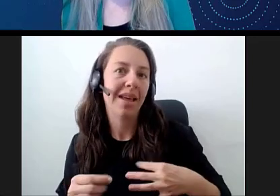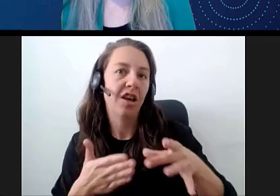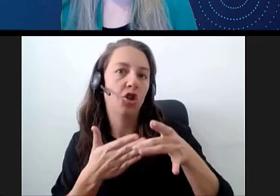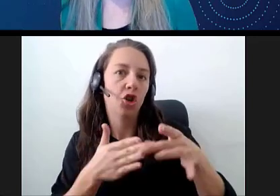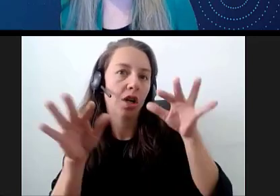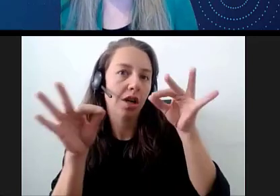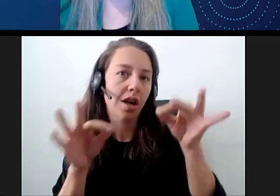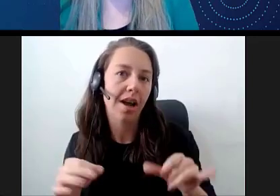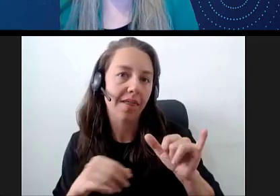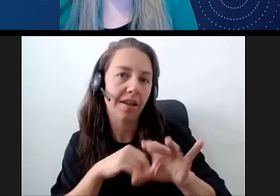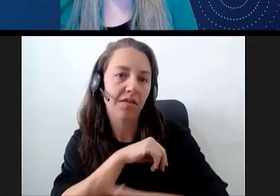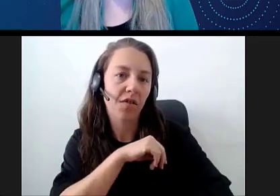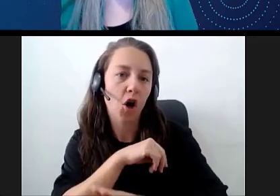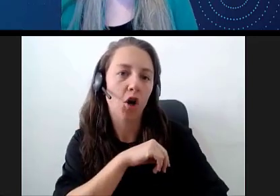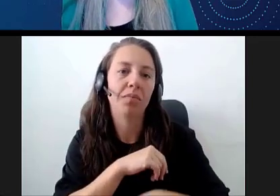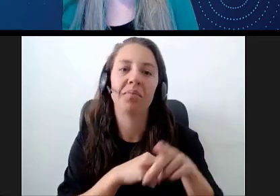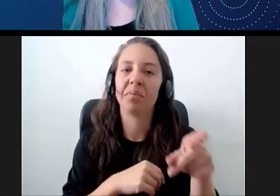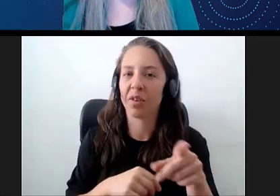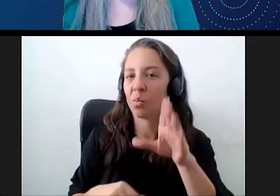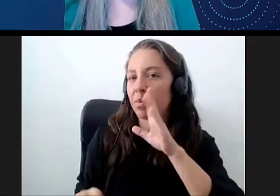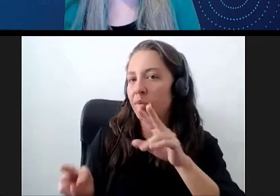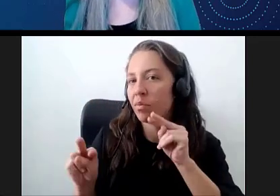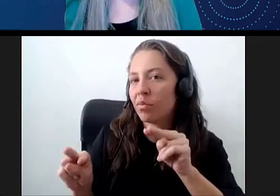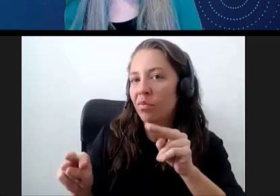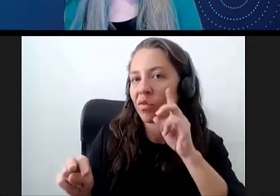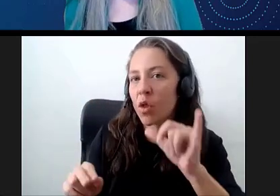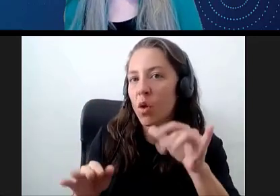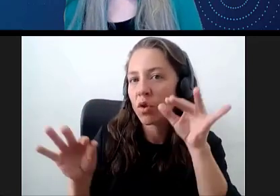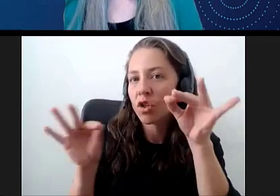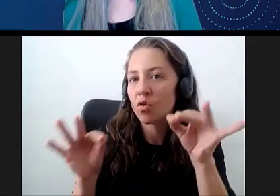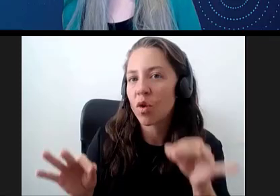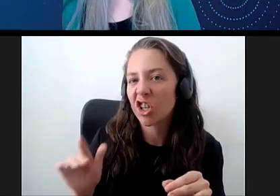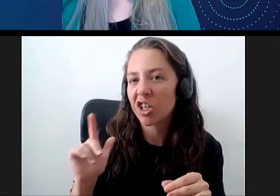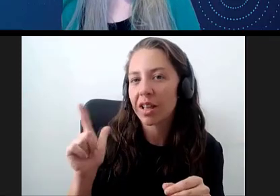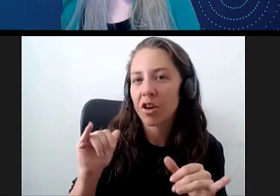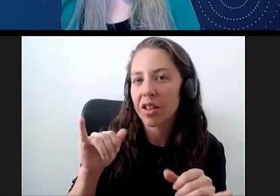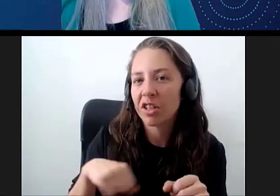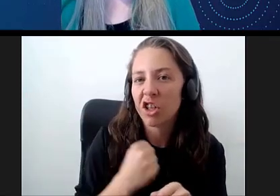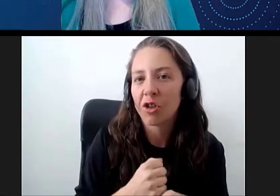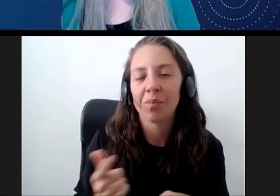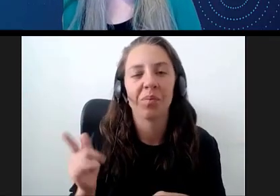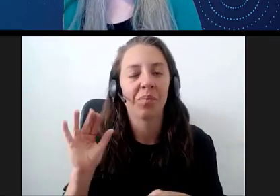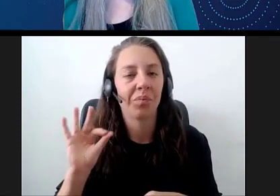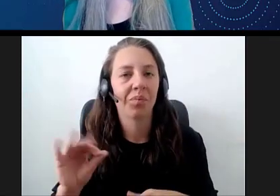to the instructions later this year then. Megan Columbus Sounds good. Cynthia Dwyer Let's turn our conversation to changes